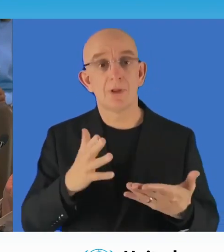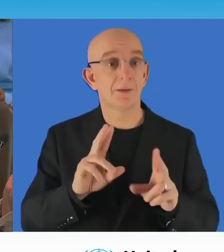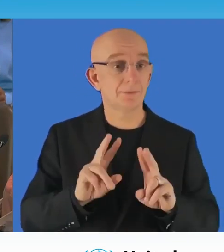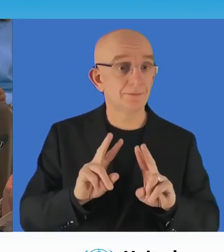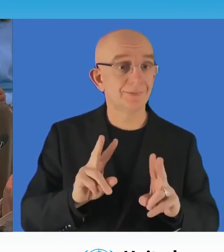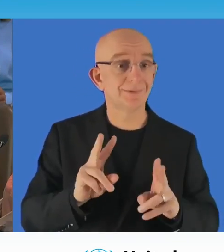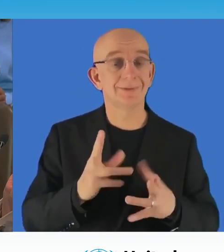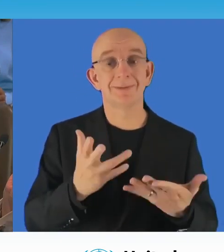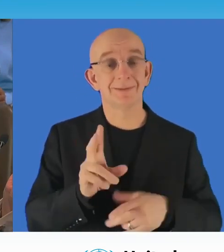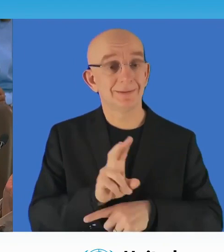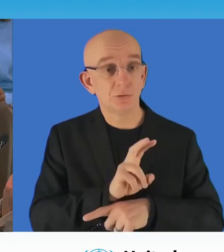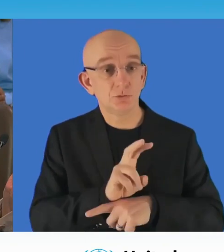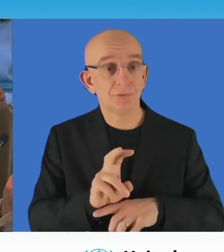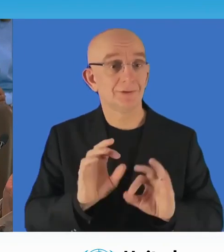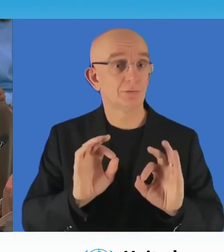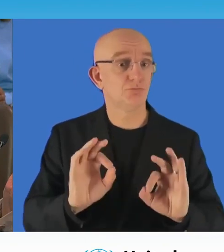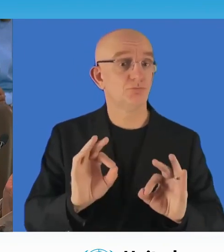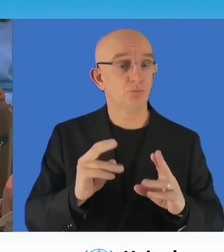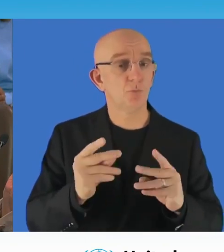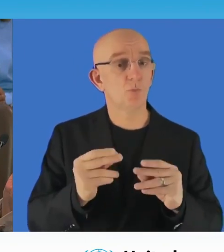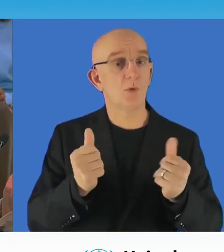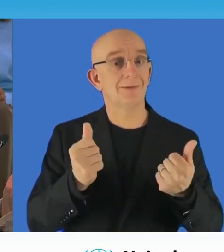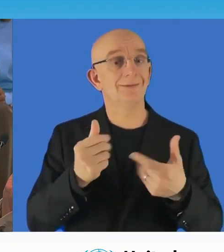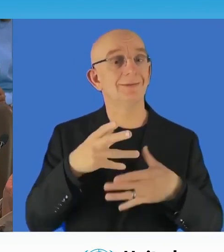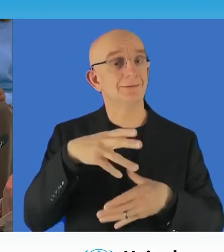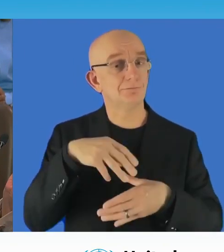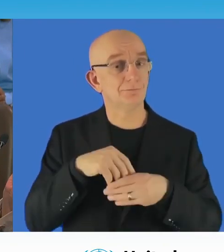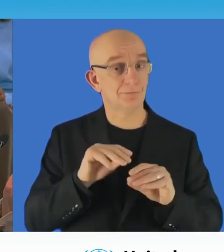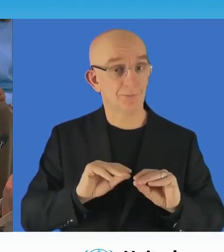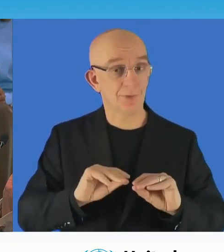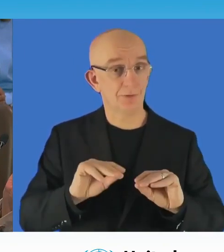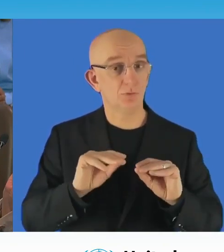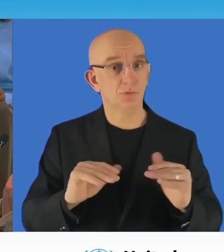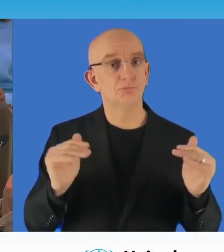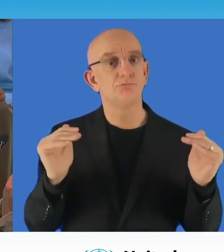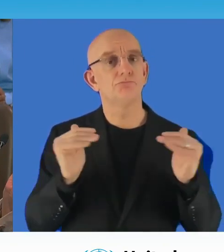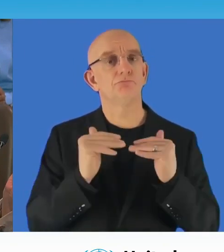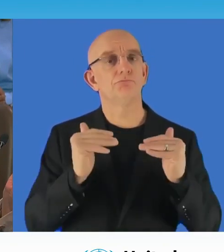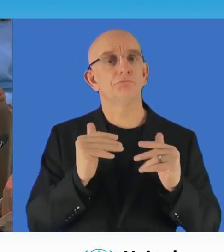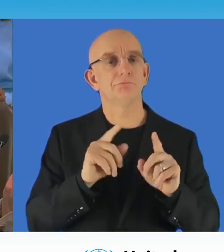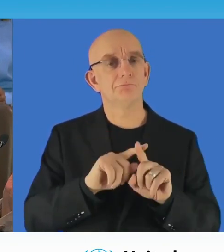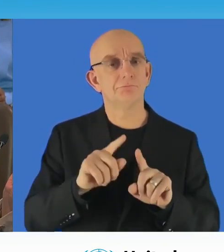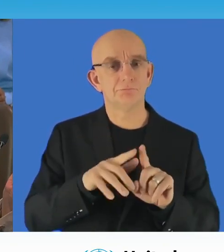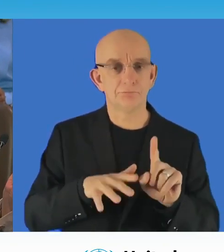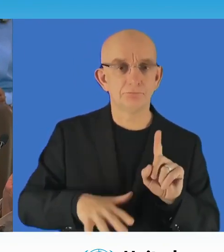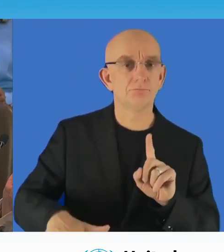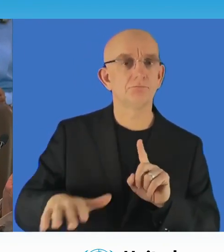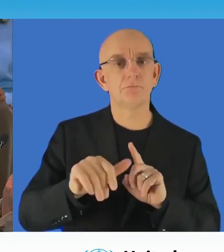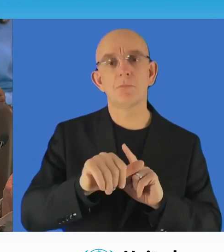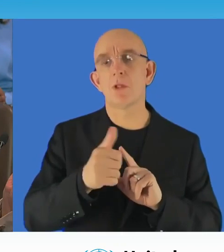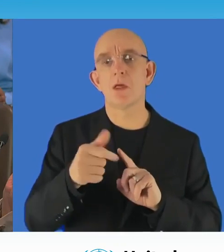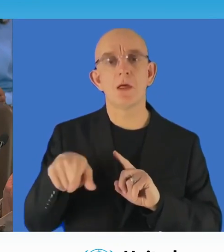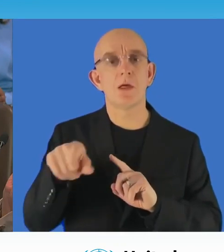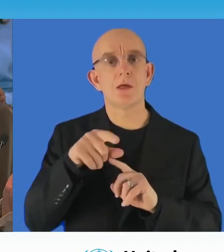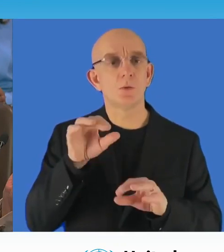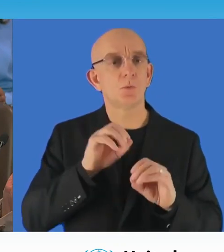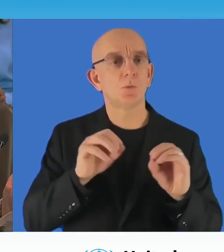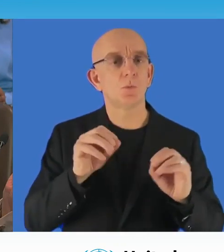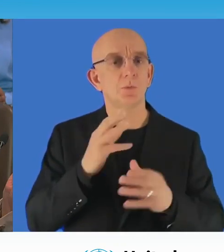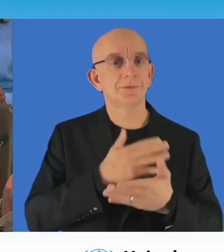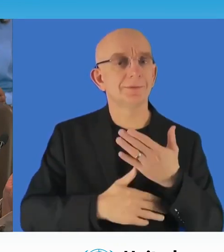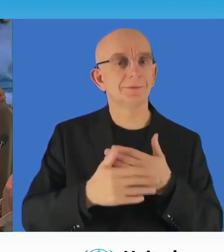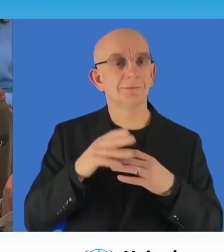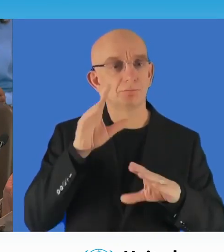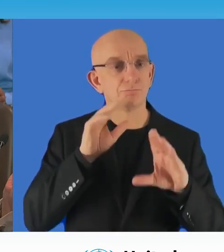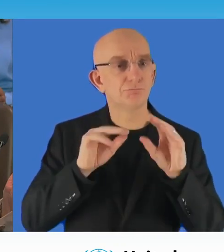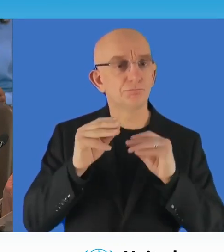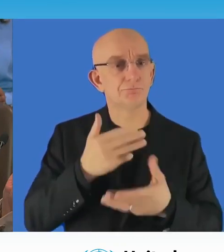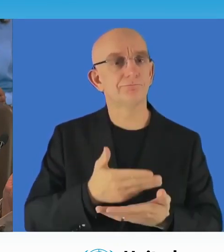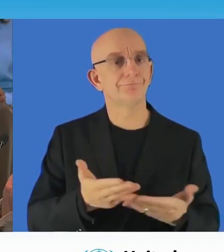other Learners providing relevant solutions for their sustainable wellbe and livelihood from their